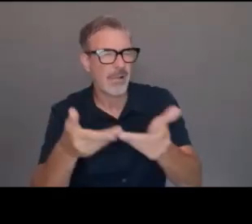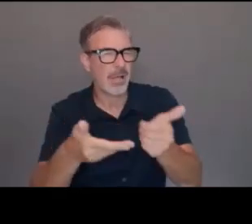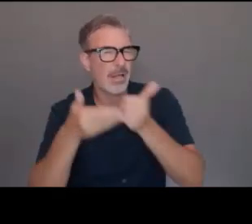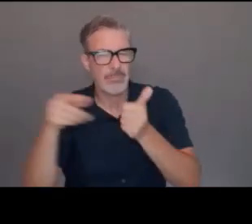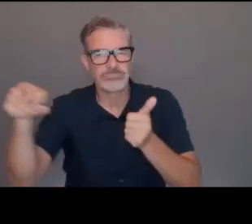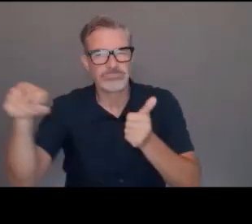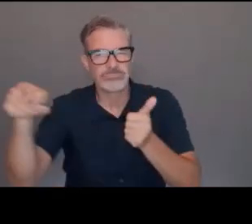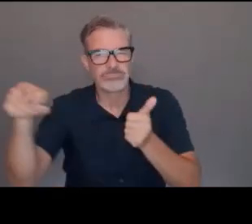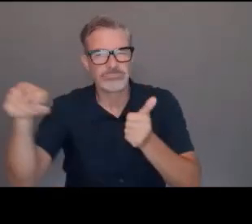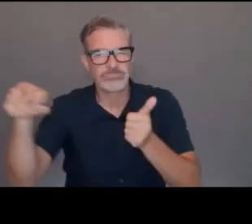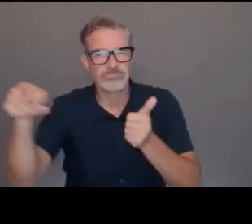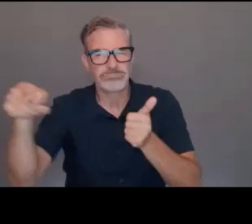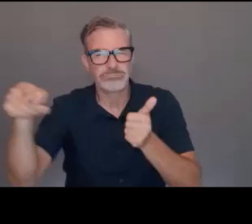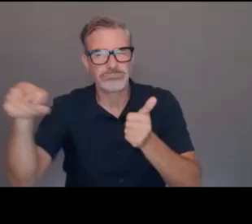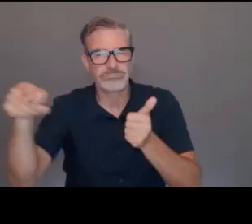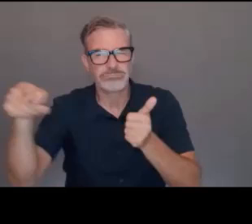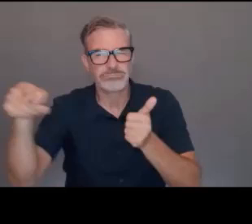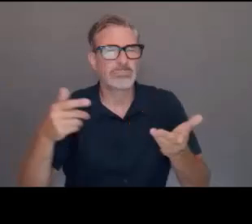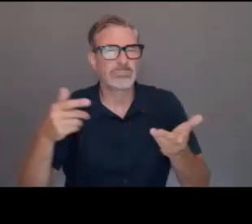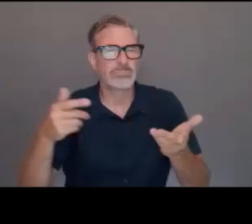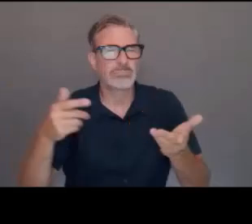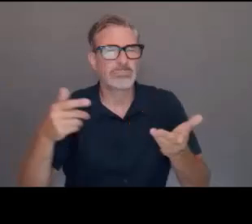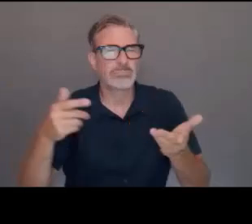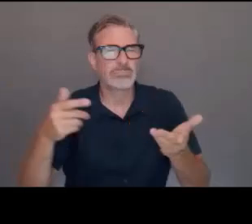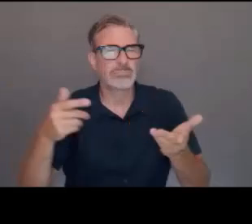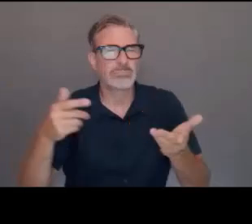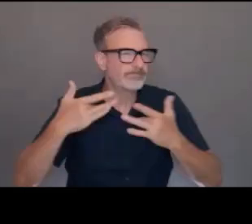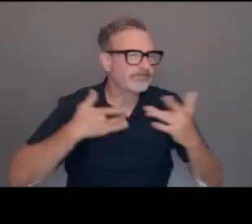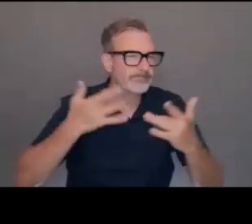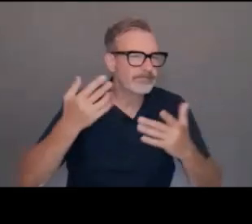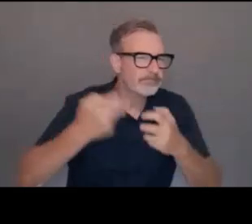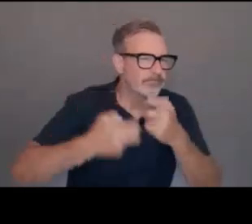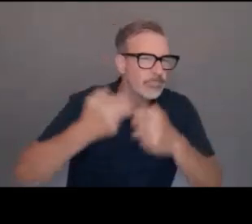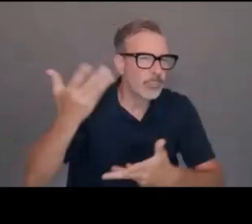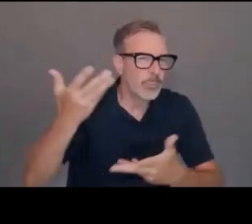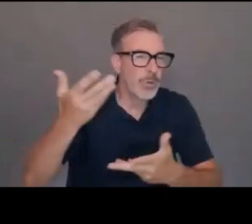we also, of course, offer any accommodations should you require any ASL